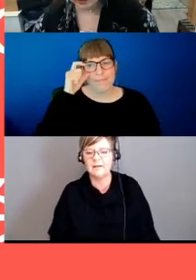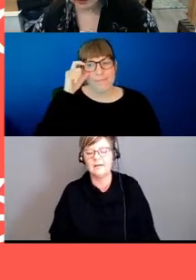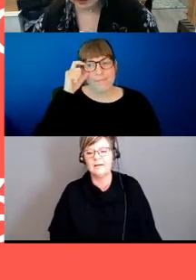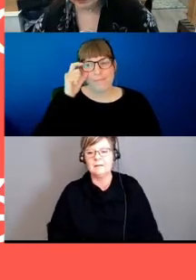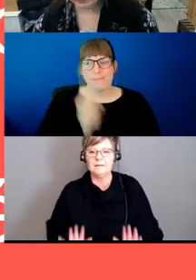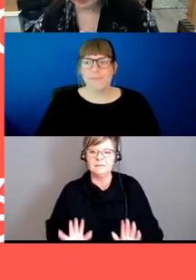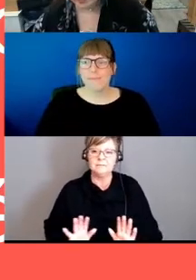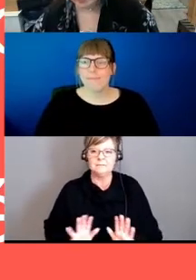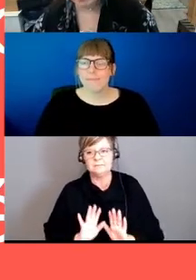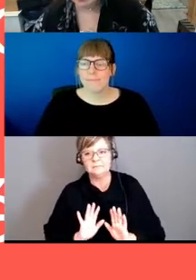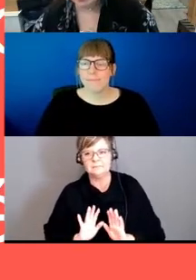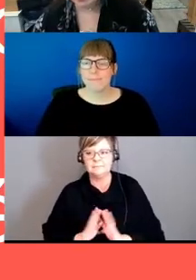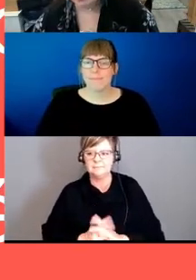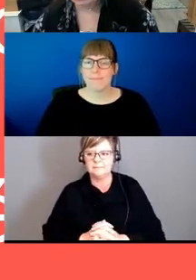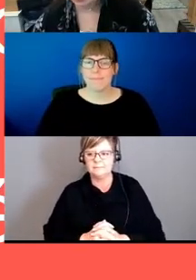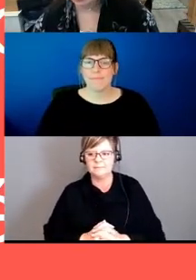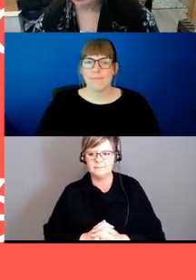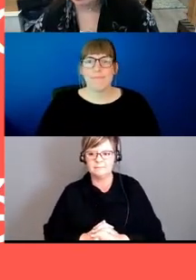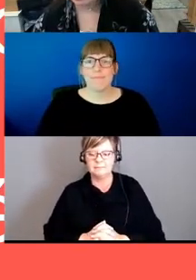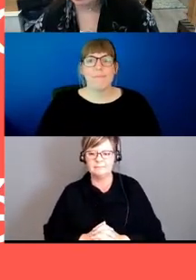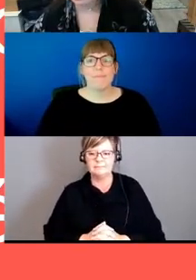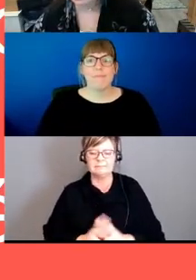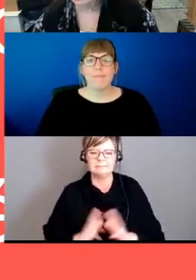A LITTLE BIT ABOUT MYSELF . I DON'T KNOW IF YOU CAN SEE ME YET, BUT YOU SHOULD BE ABLE